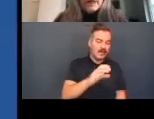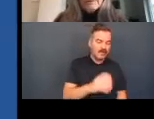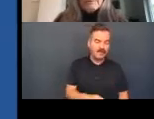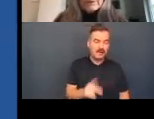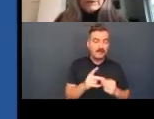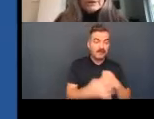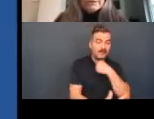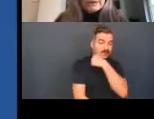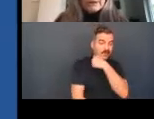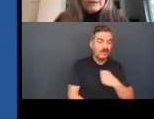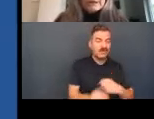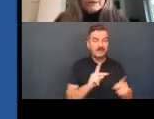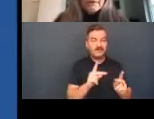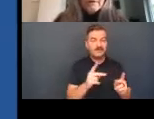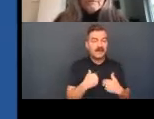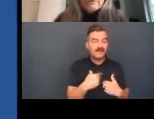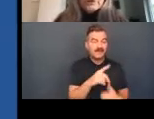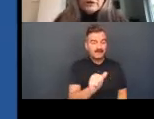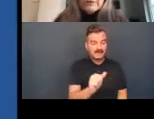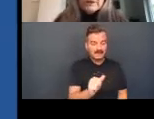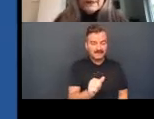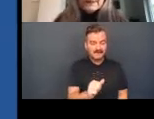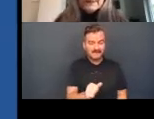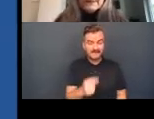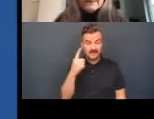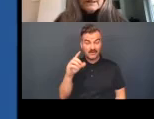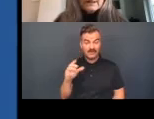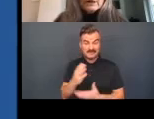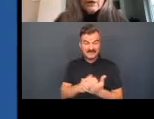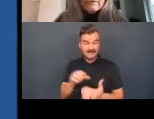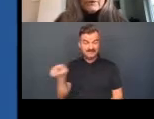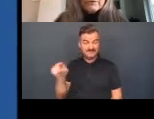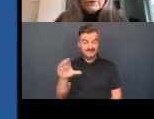people with disabilities. 16:10:27 For some CSS, the Office for Civil